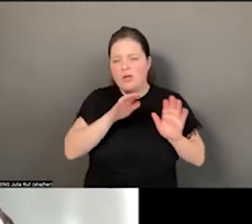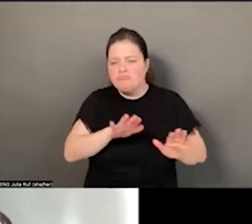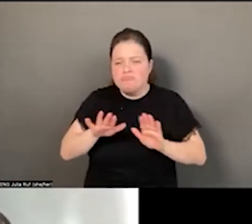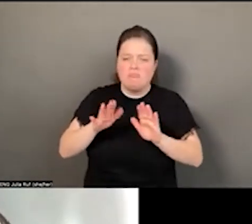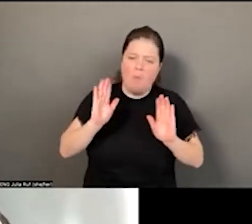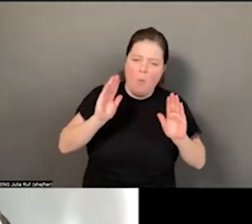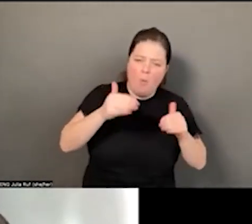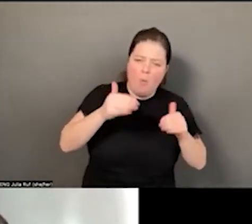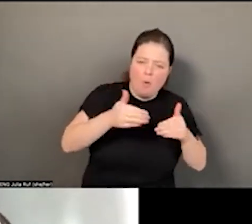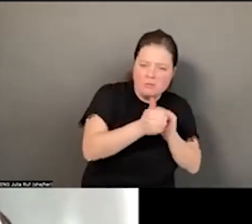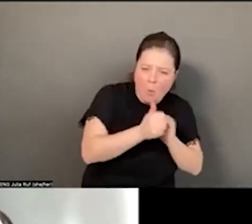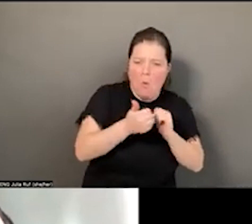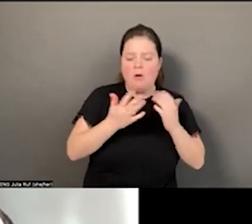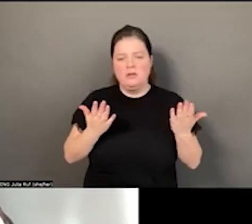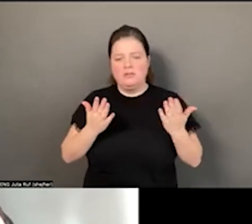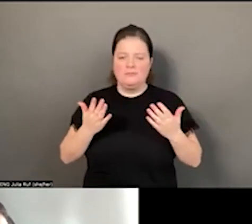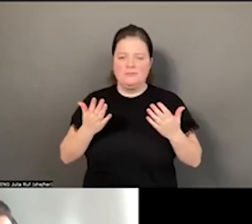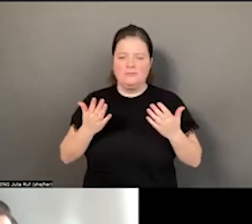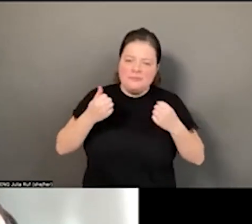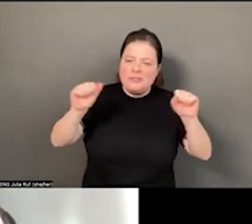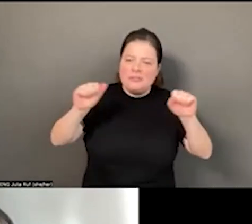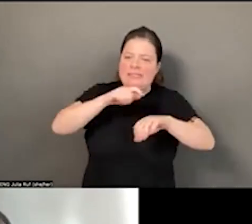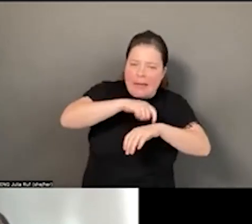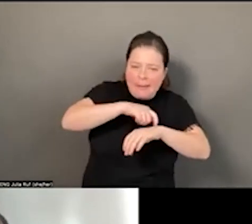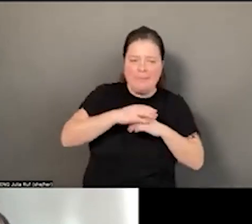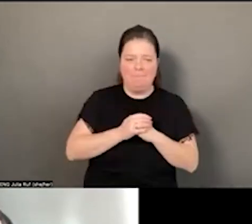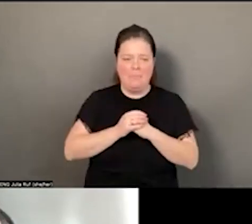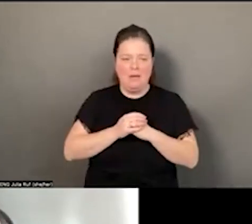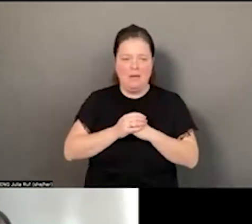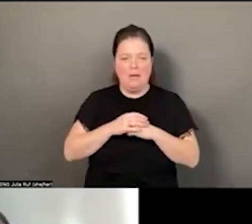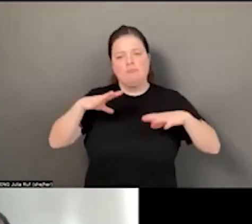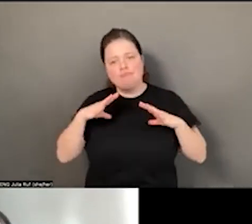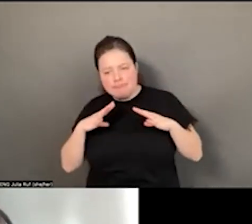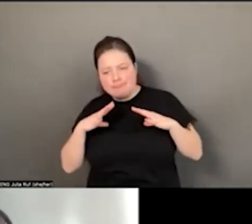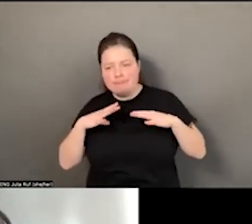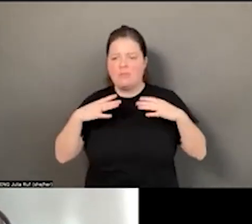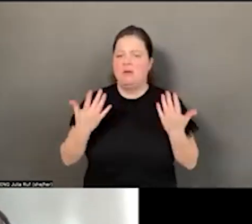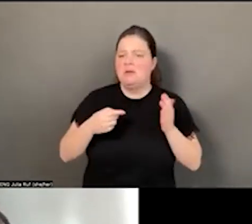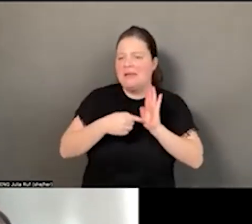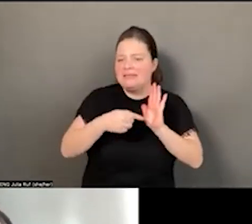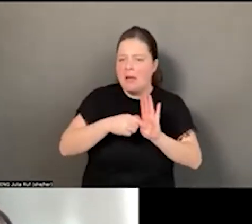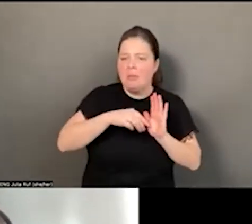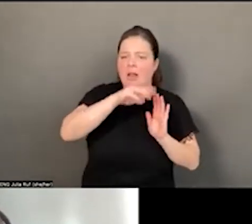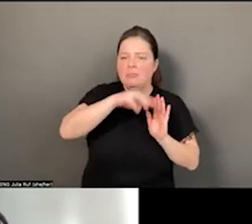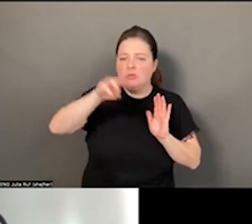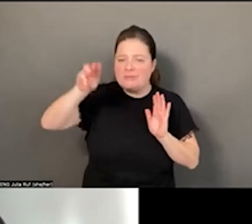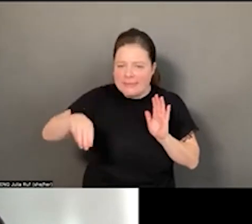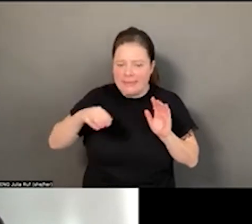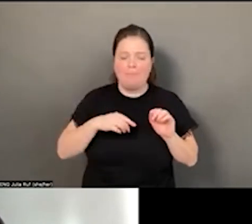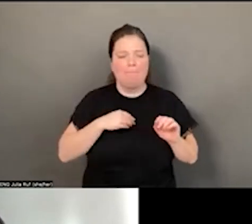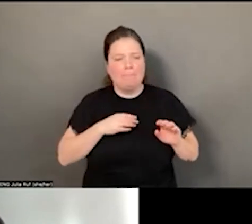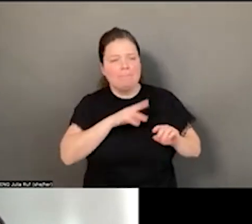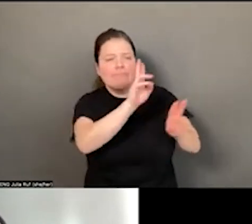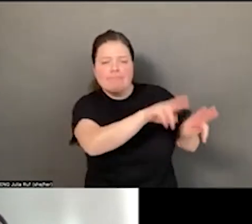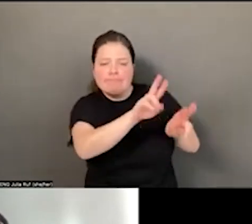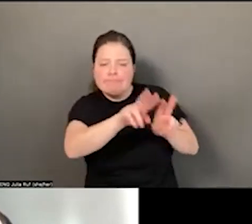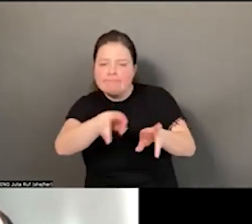So discounts to enter museums and cinemas, etcetera, but really to go to other key